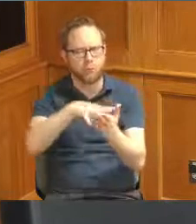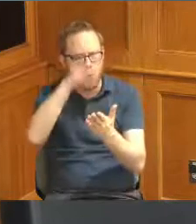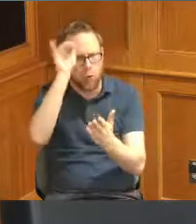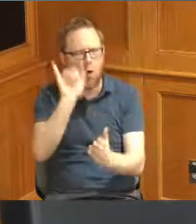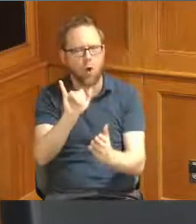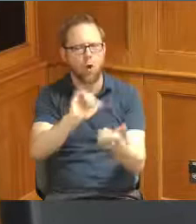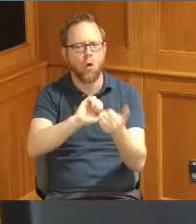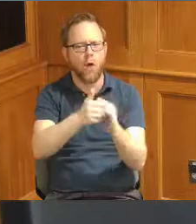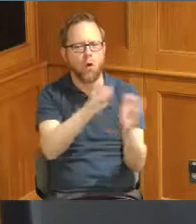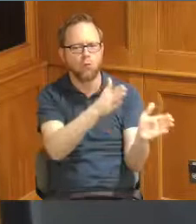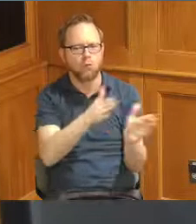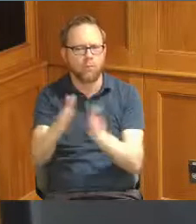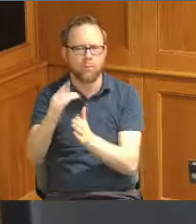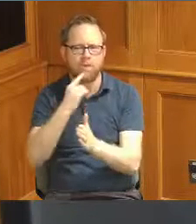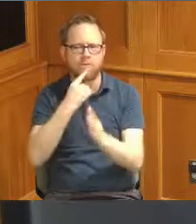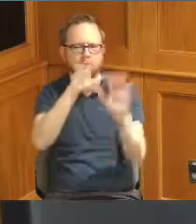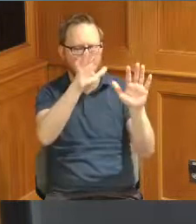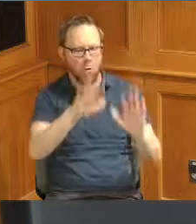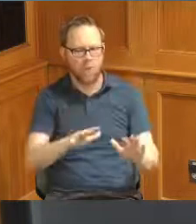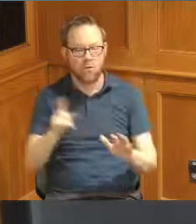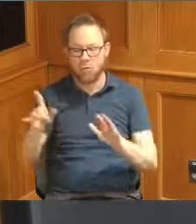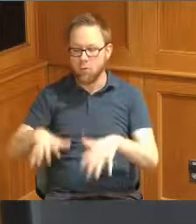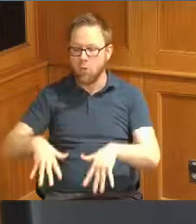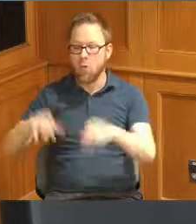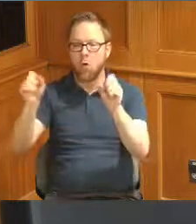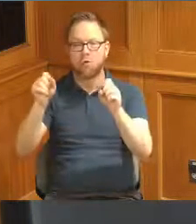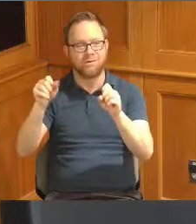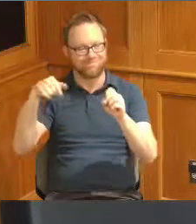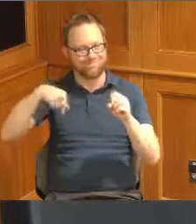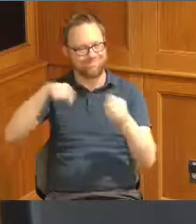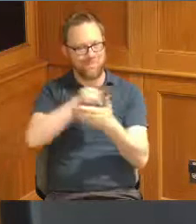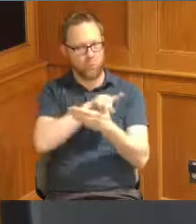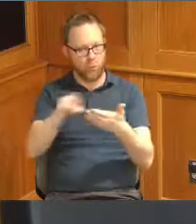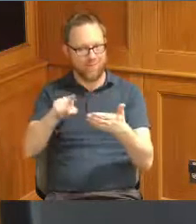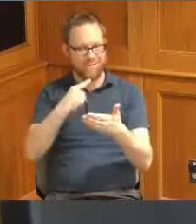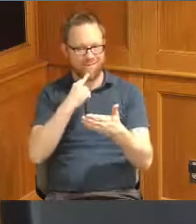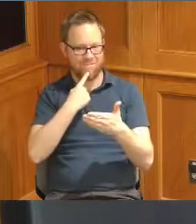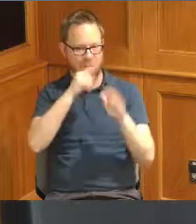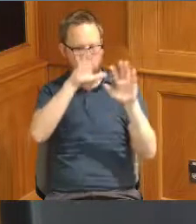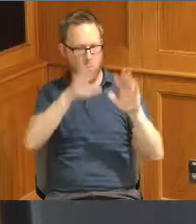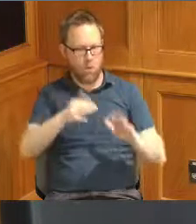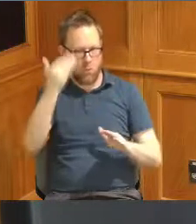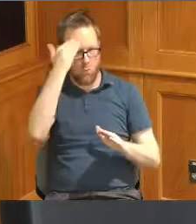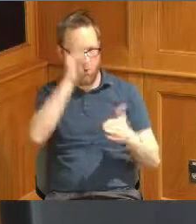by hosting severe weather awareness week now therefore be it proclaimed that Hamilton County